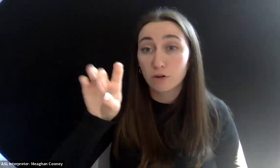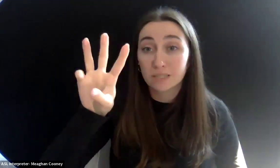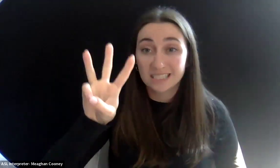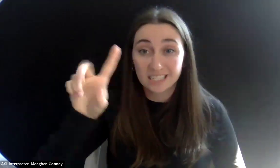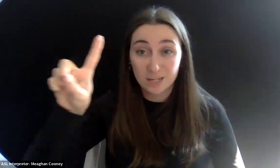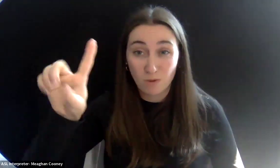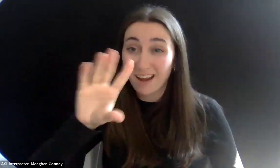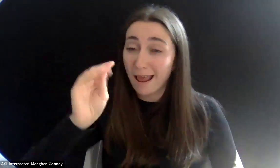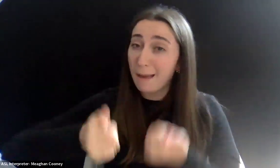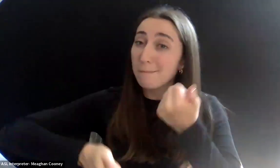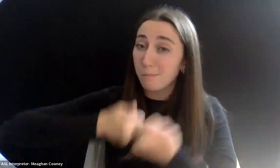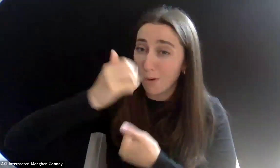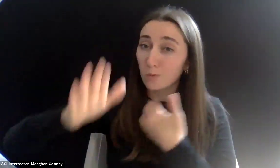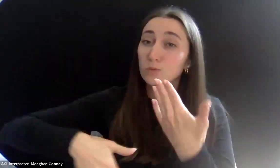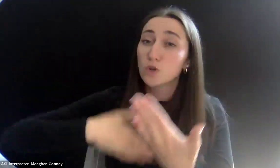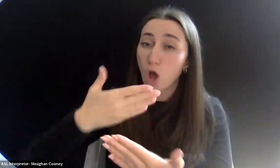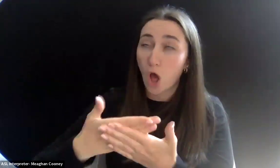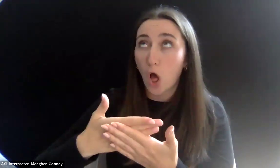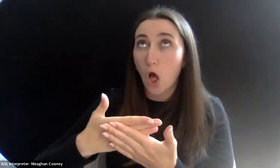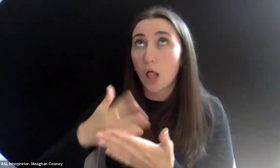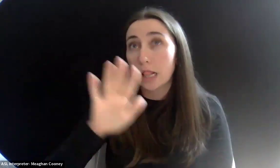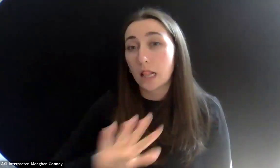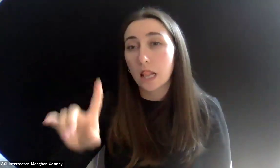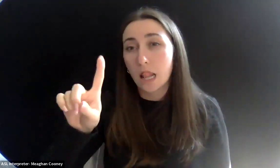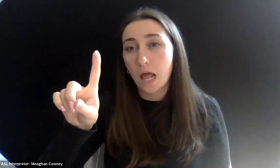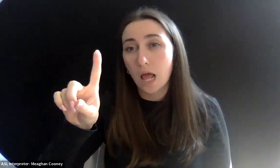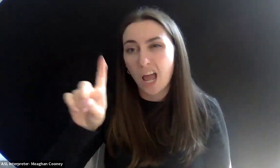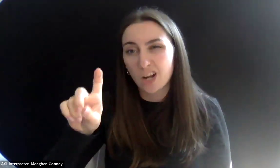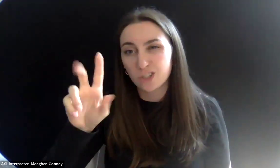those hundred 25113 to 25 subject to some form of extreme